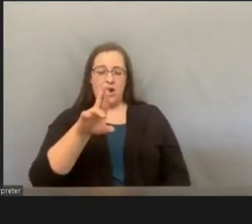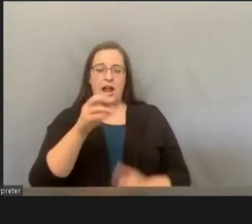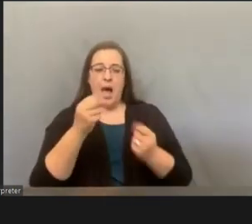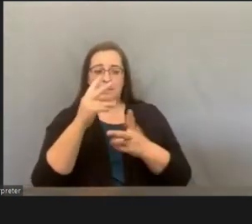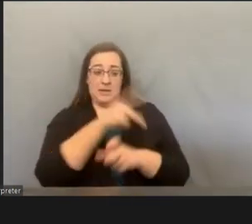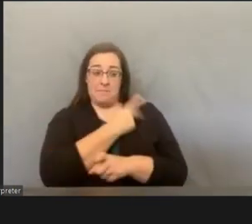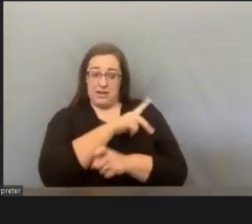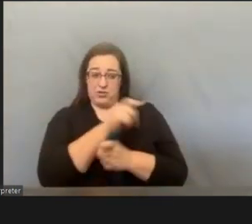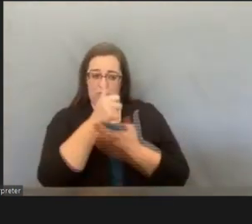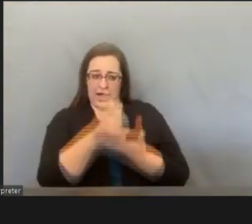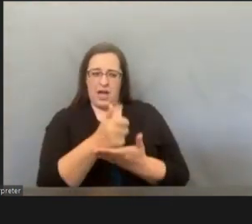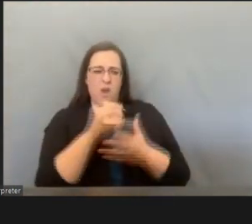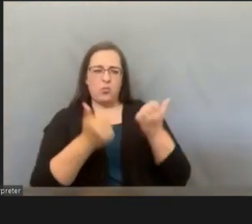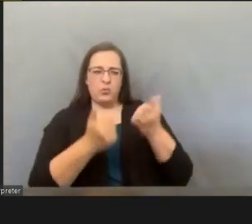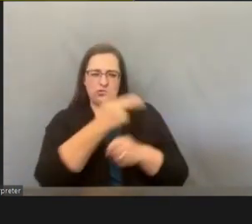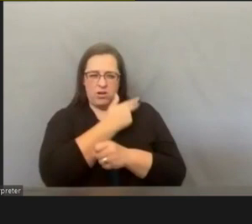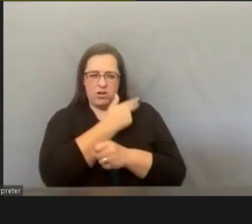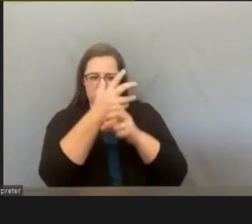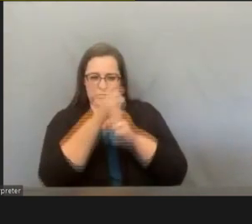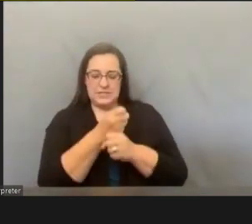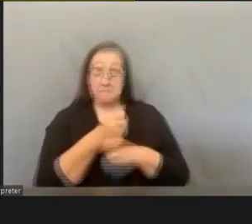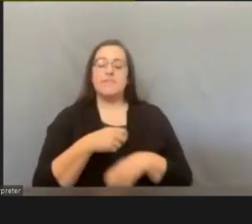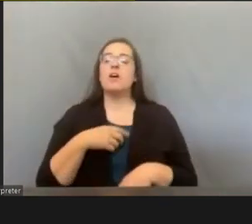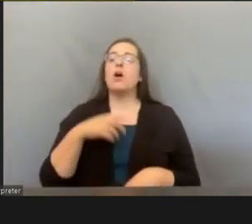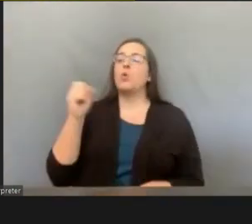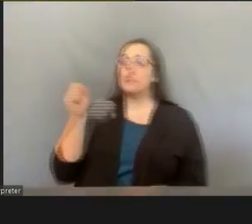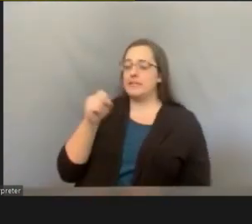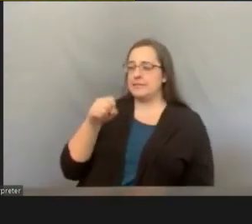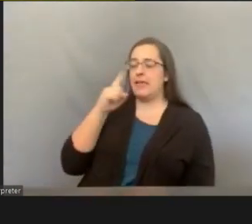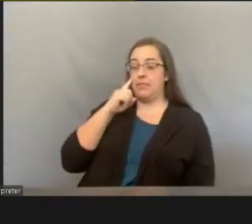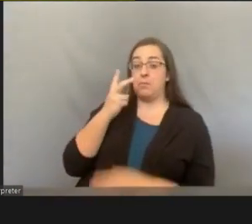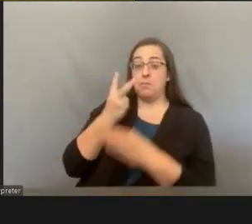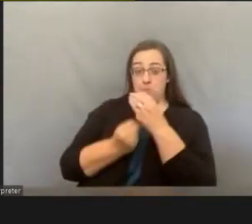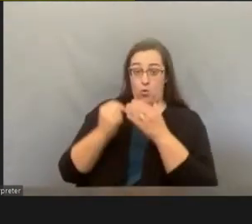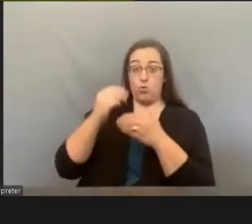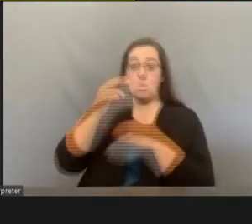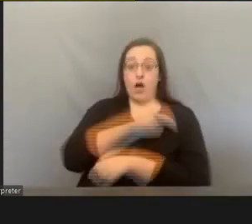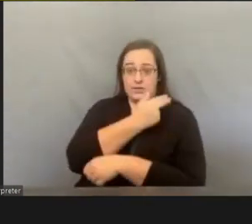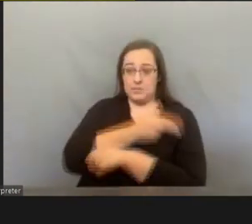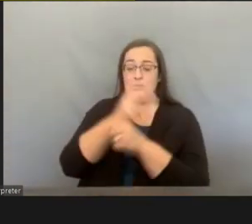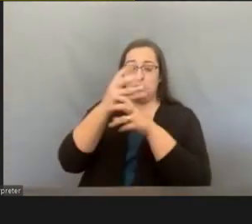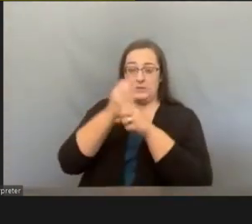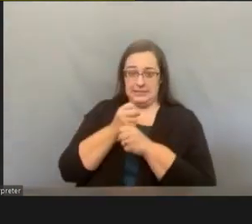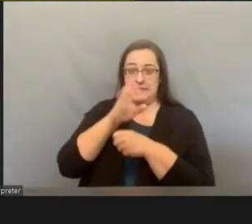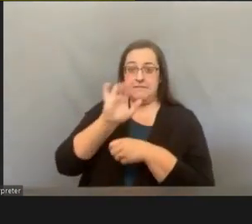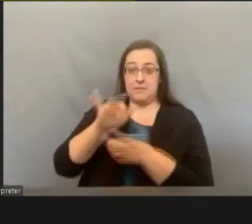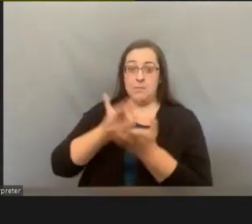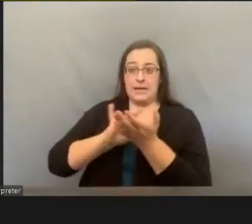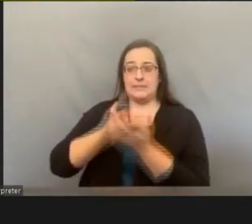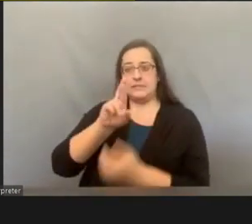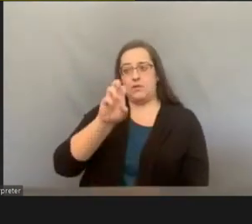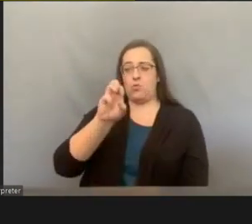THE GOVERNOR SAID THAT POTTER COUNTY HOSPITALS WILL GET REMDESIVIR HOW MANY PATIENTS WILL BENEFIT IN WHICH HOSPITALS